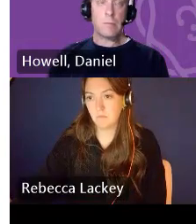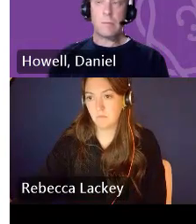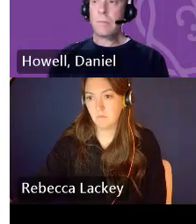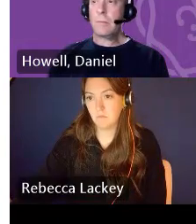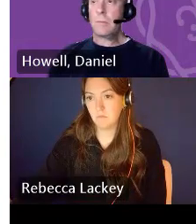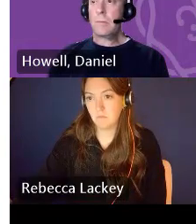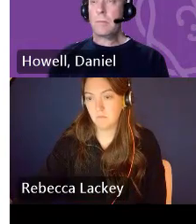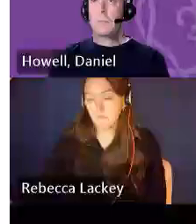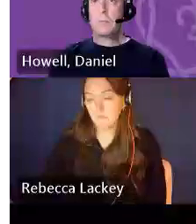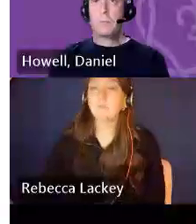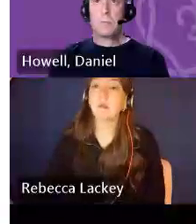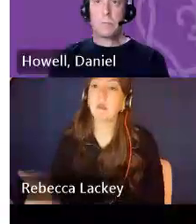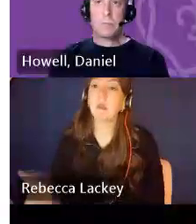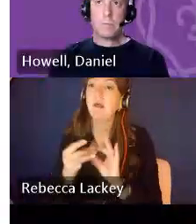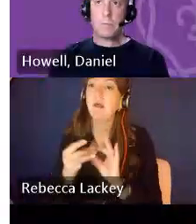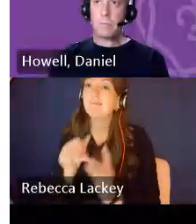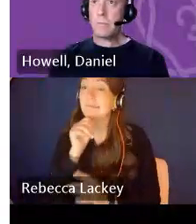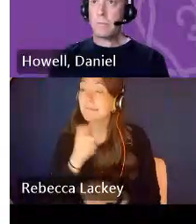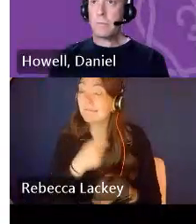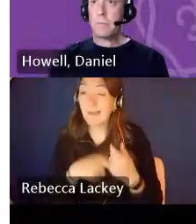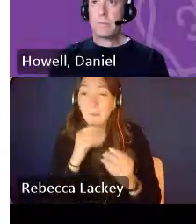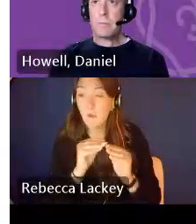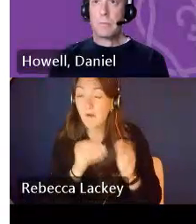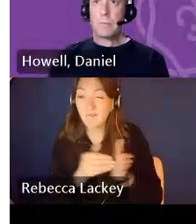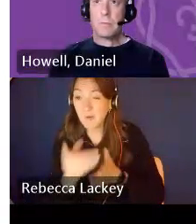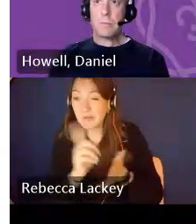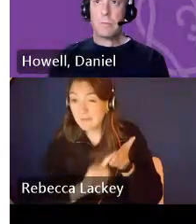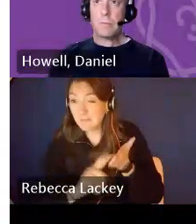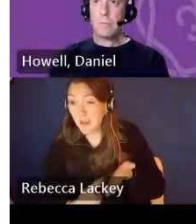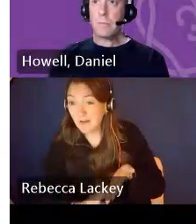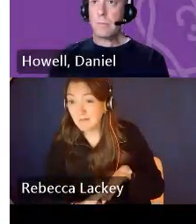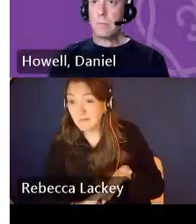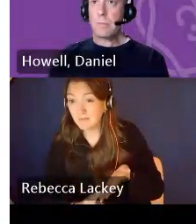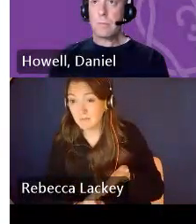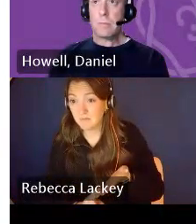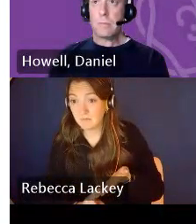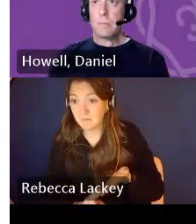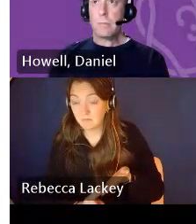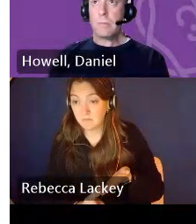Another comment, but instead of more frequent inspections that when you